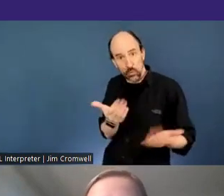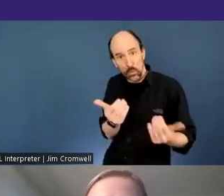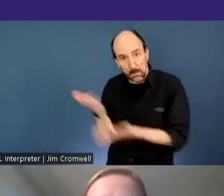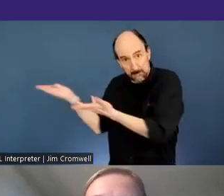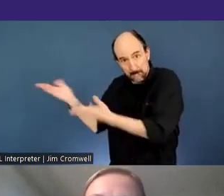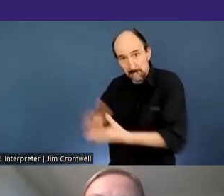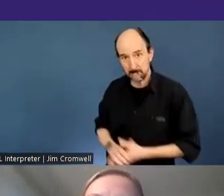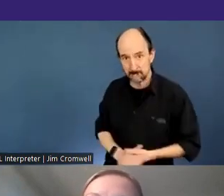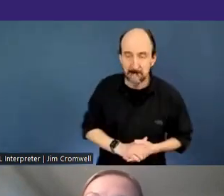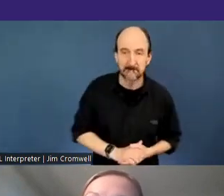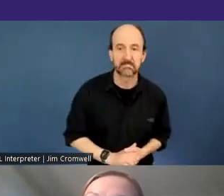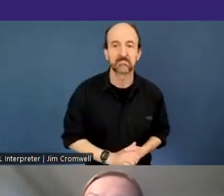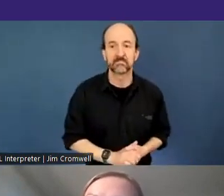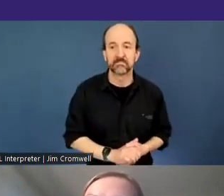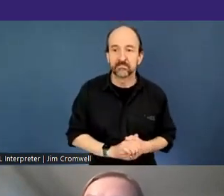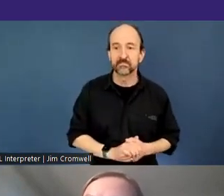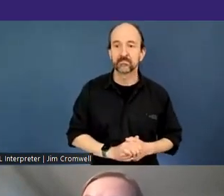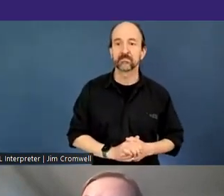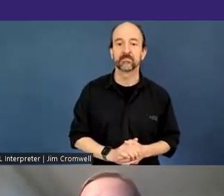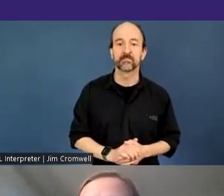devices. Then we're going to go over to